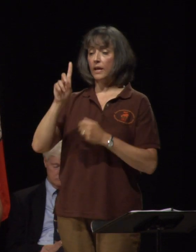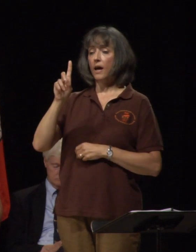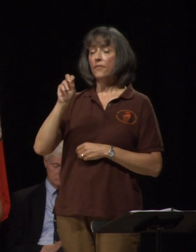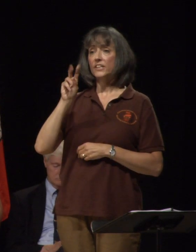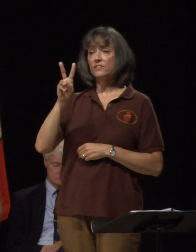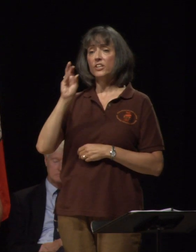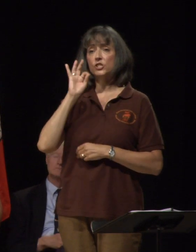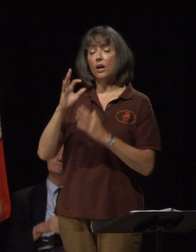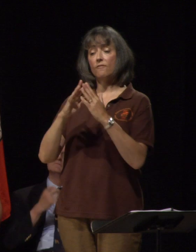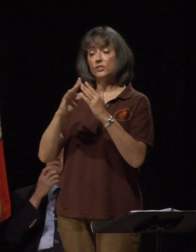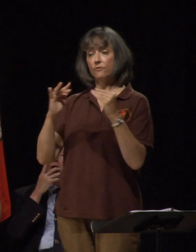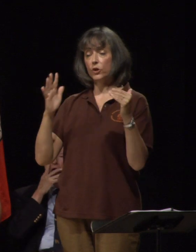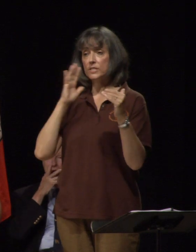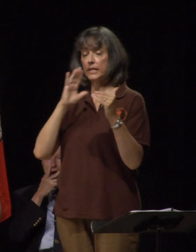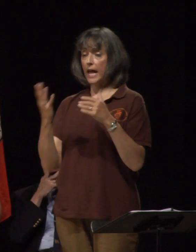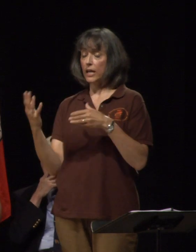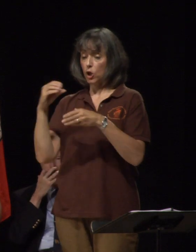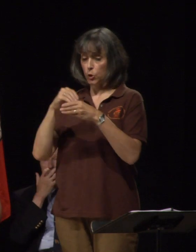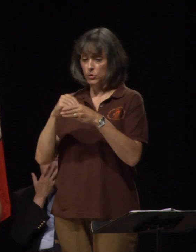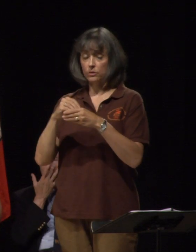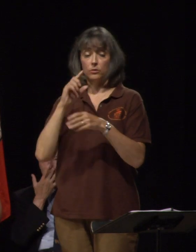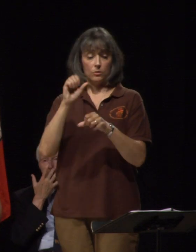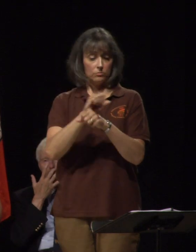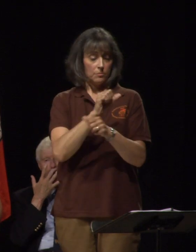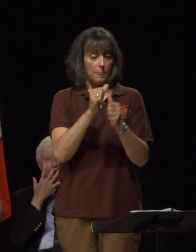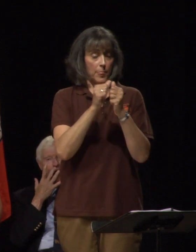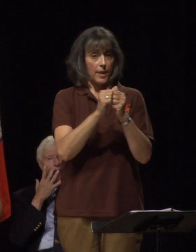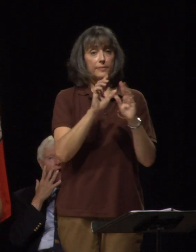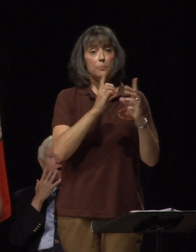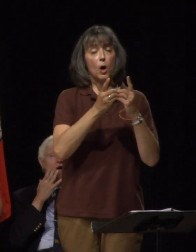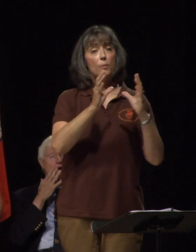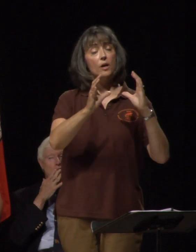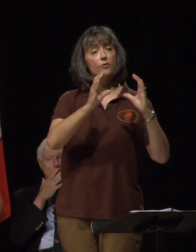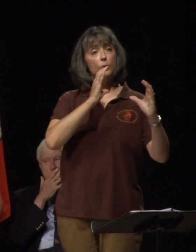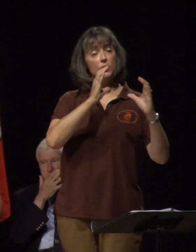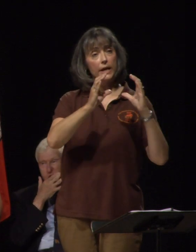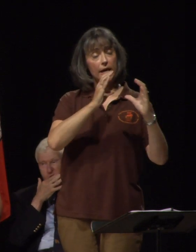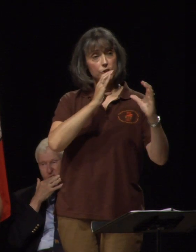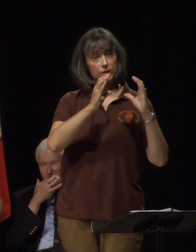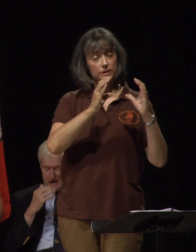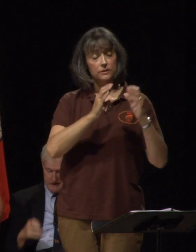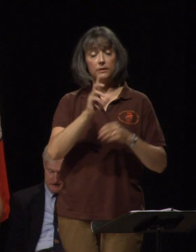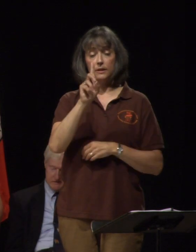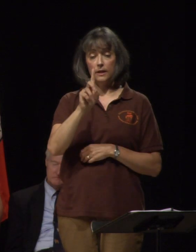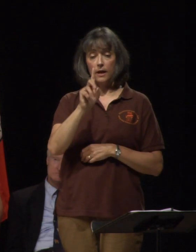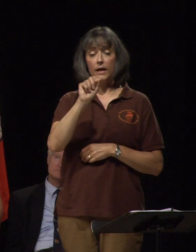OF DIVERSITY AND INCLUSION IS PARTNERING WITH THE DEPARTMENT OF COMMUNICATIONS, DALE CARNEGIE,